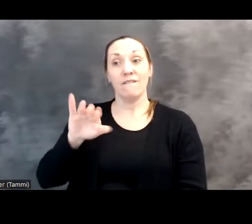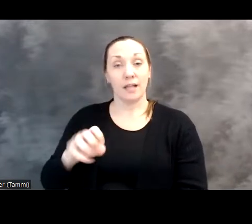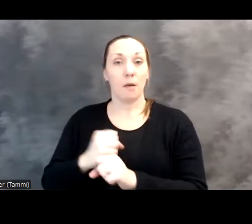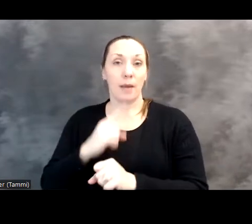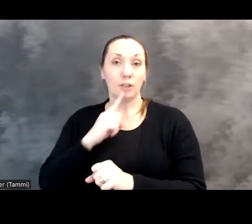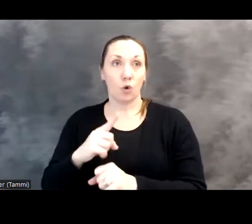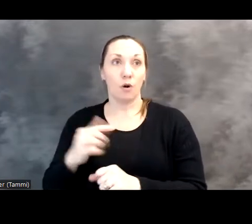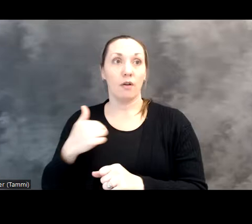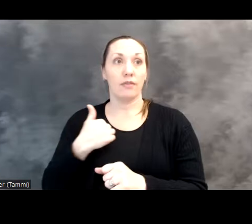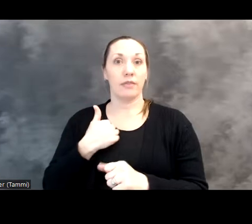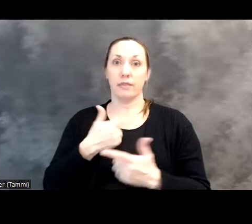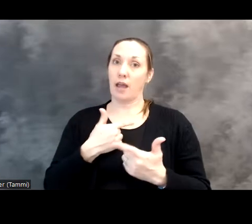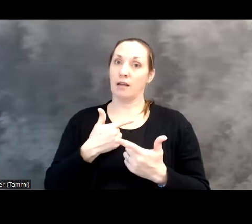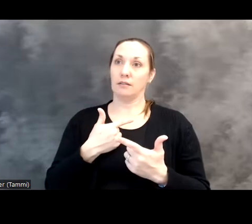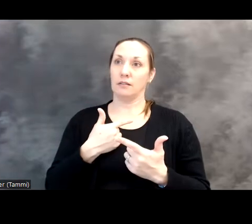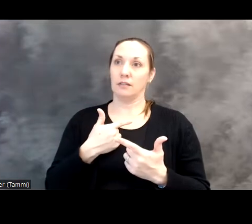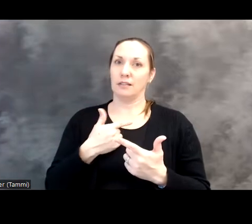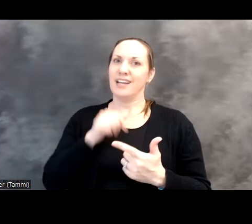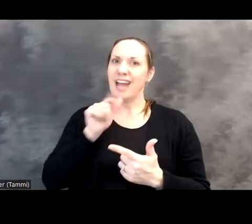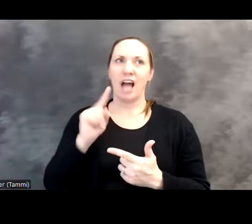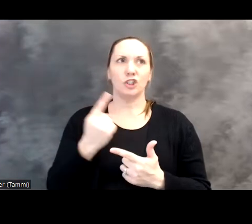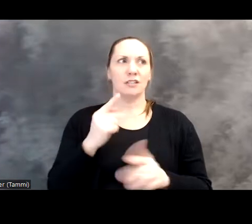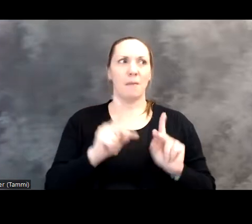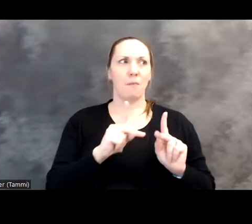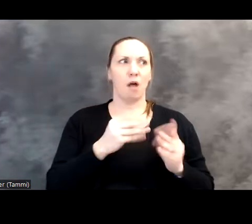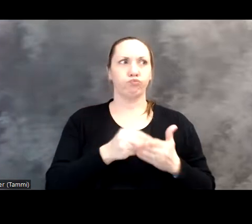important, it is also investment area and the financing of